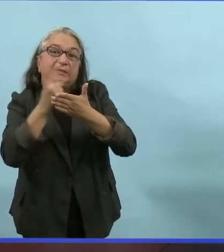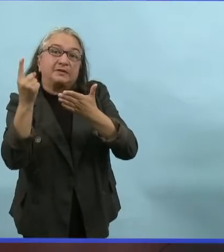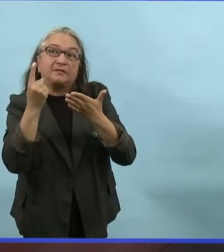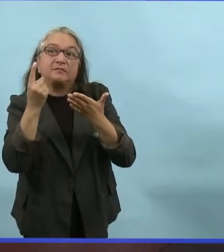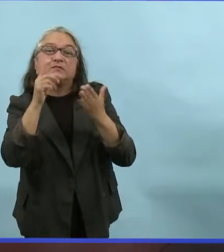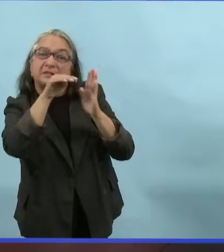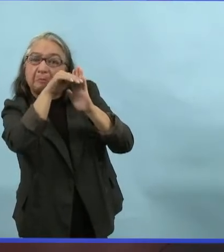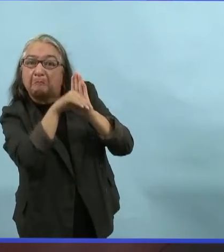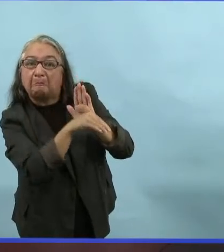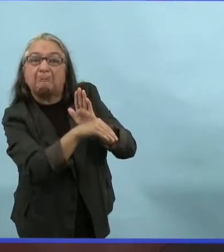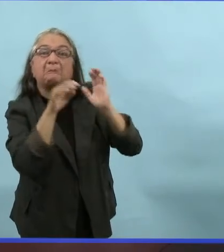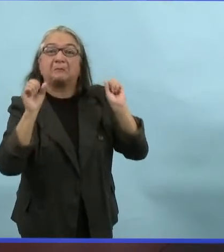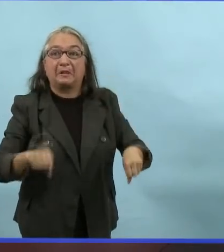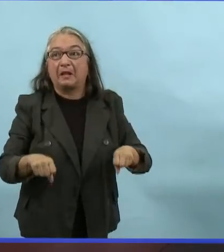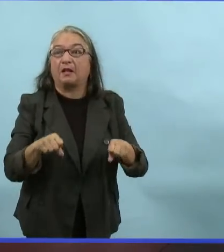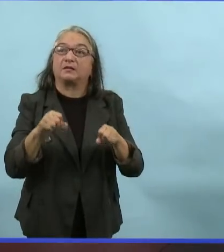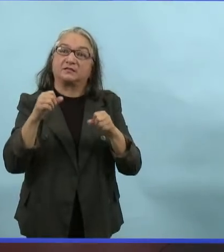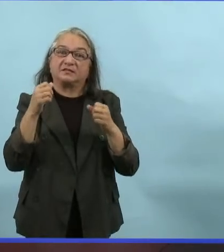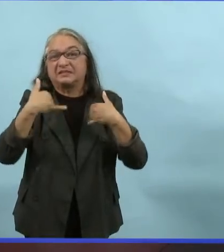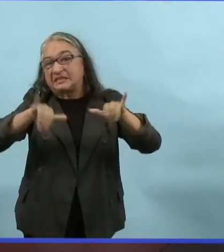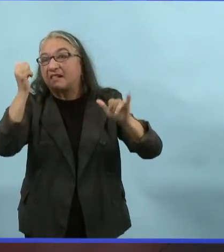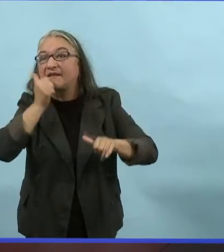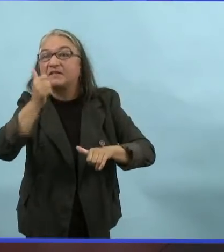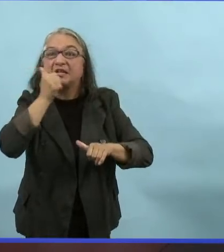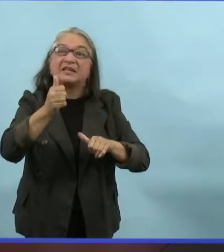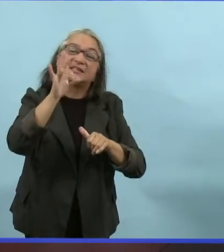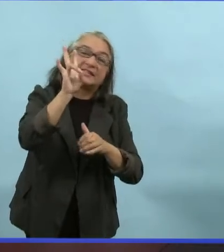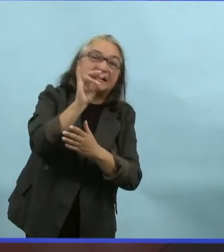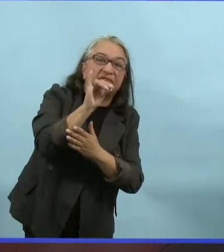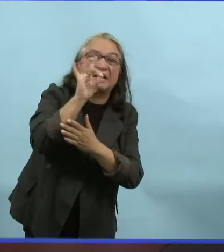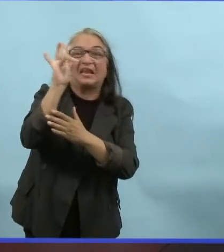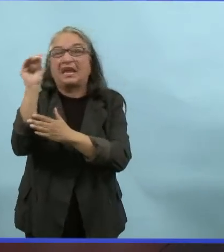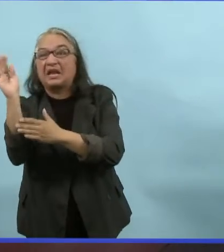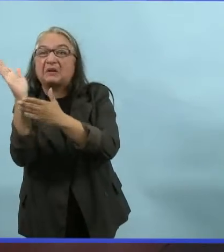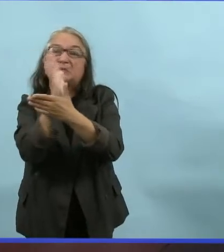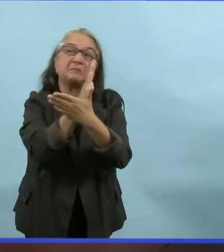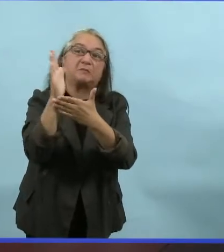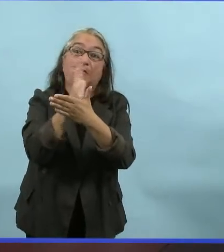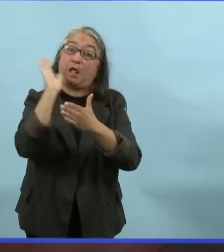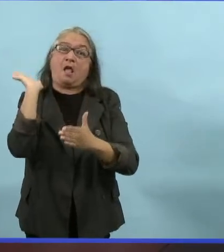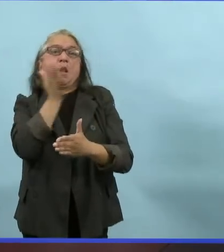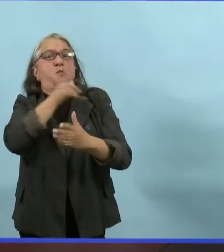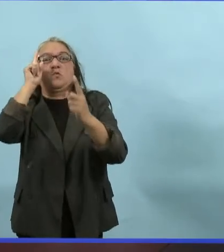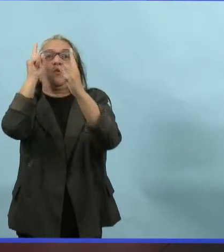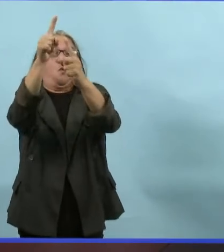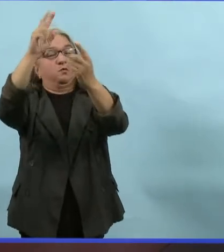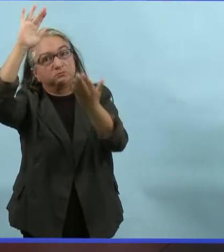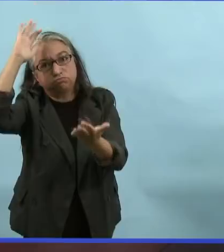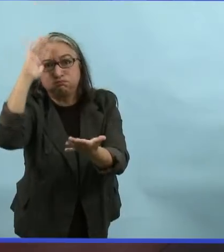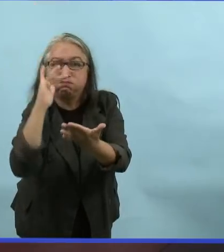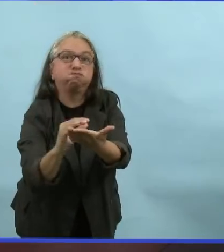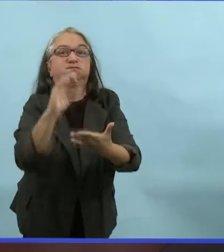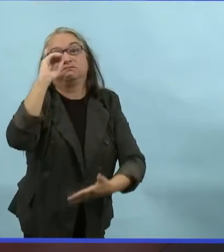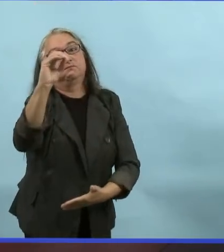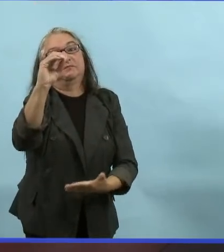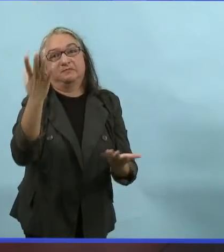of course we want to see those drop as far down as we can get them but we know that with the vaccine